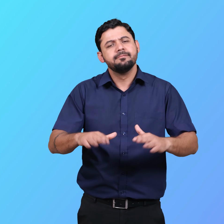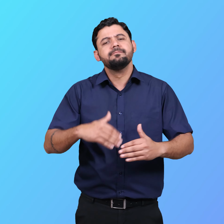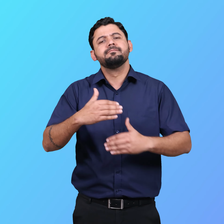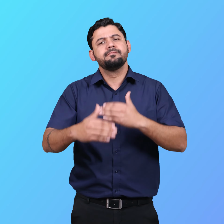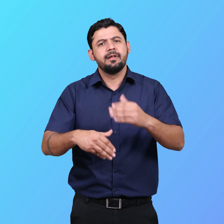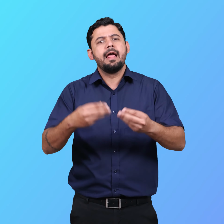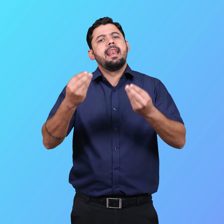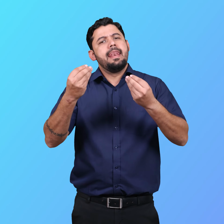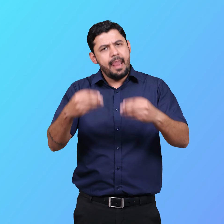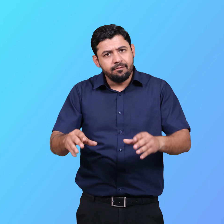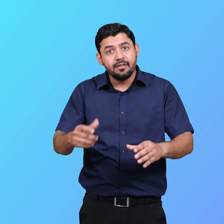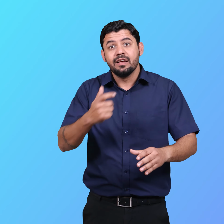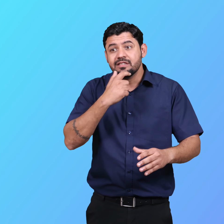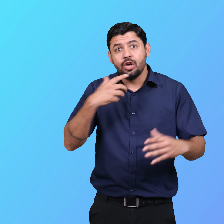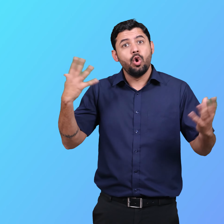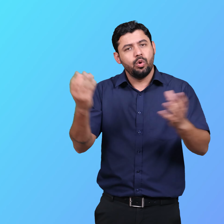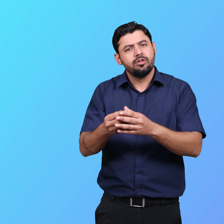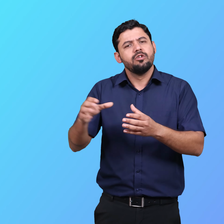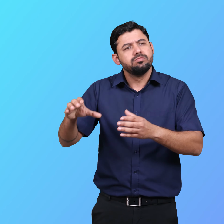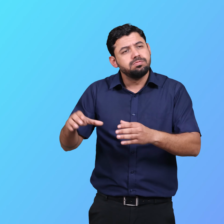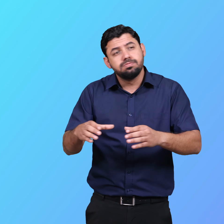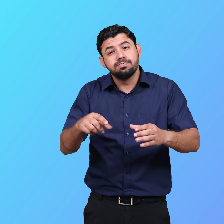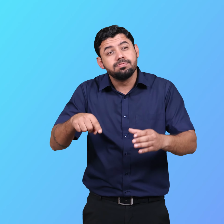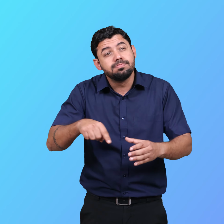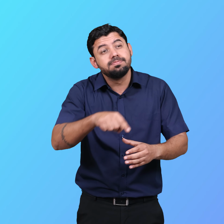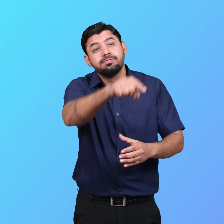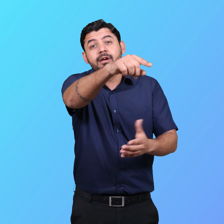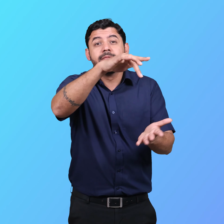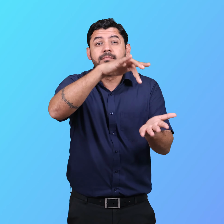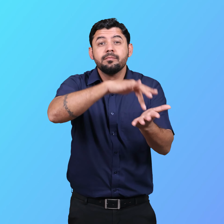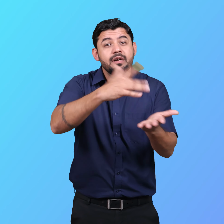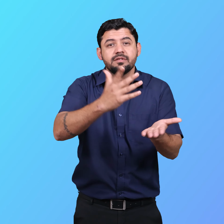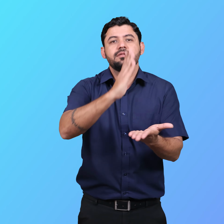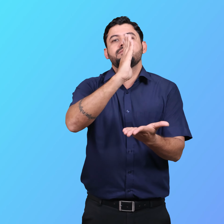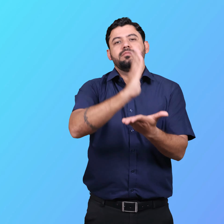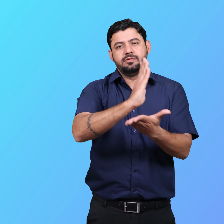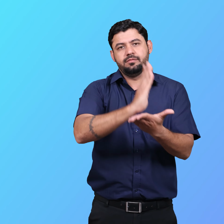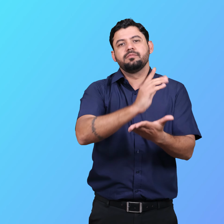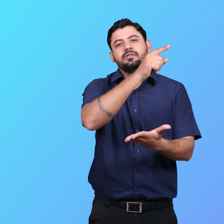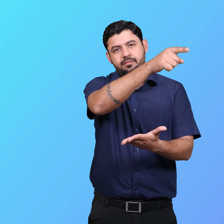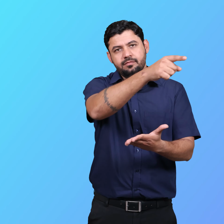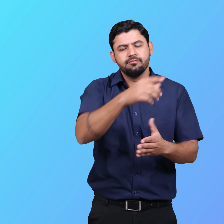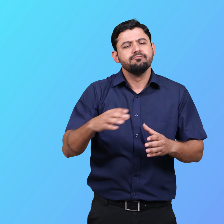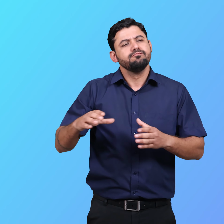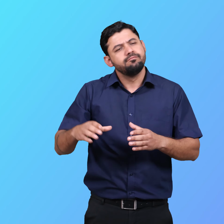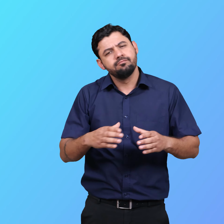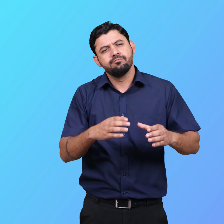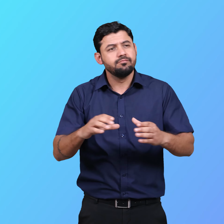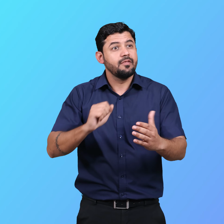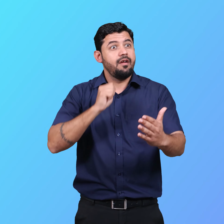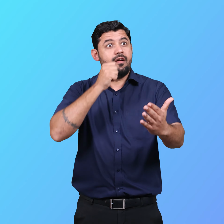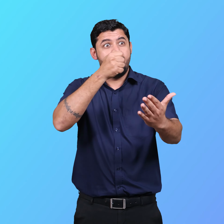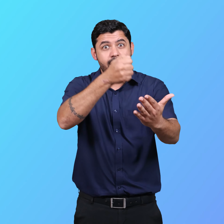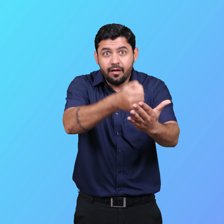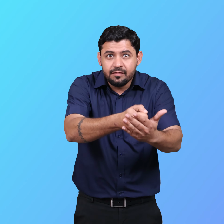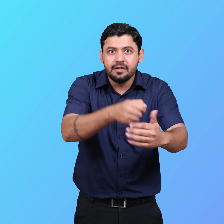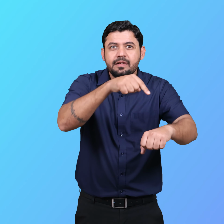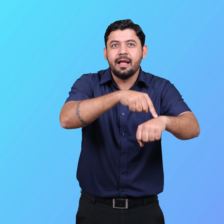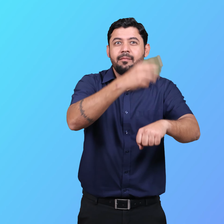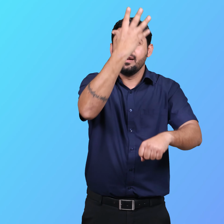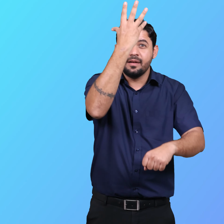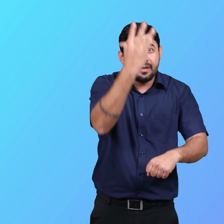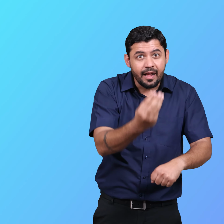After some time, Isaac left there and moved to Beersheba.